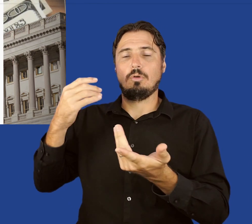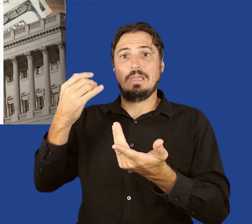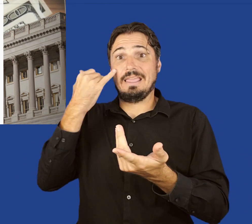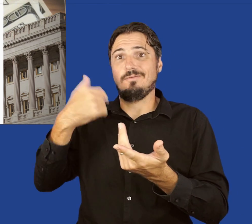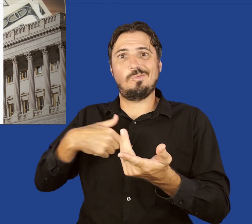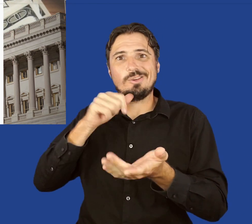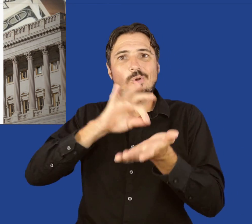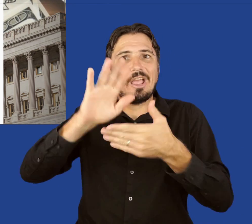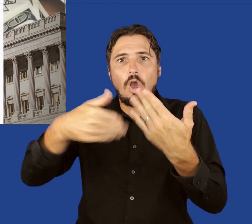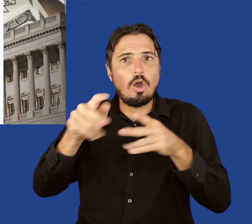go somewhere else.